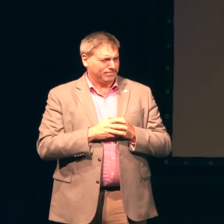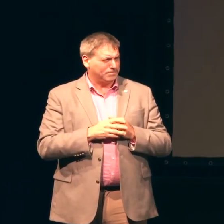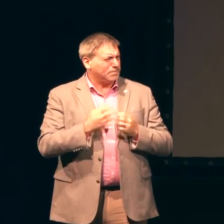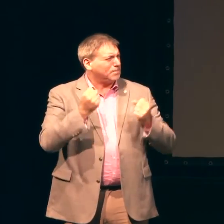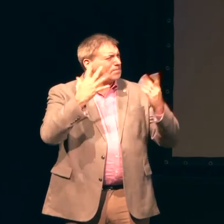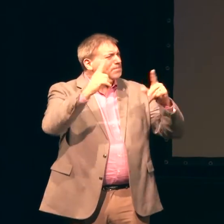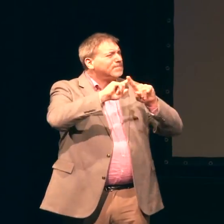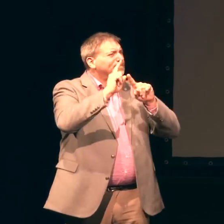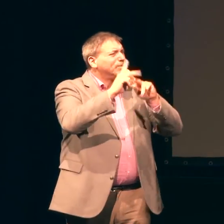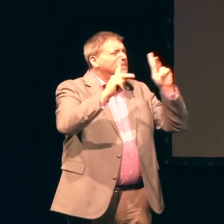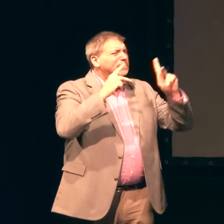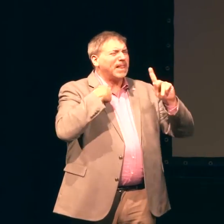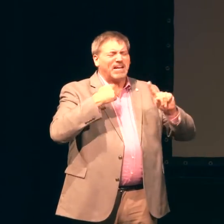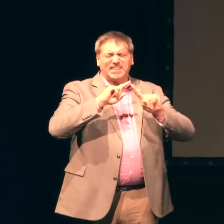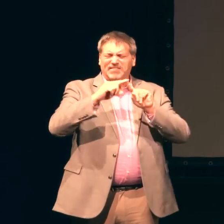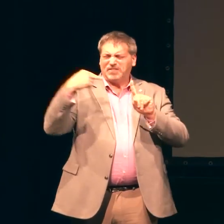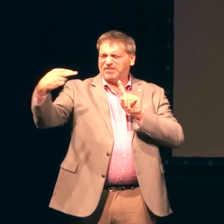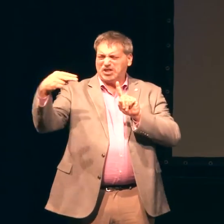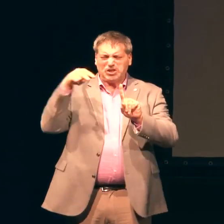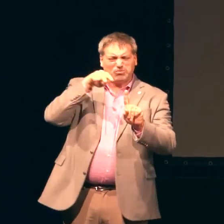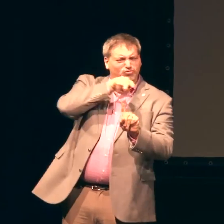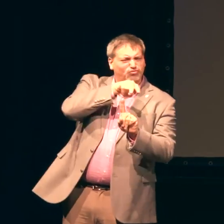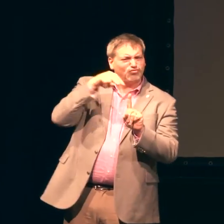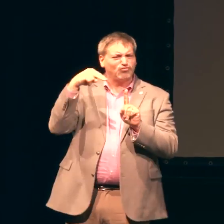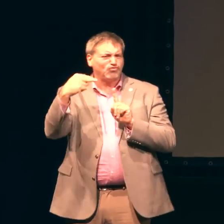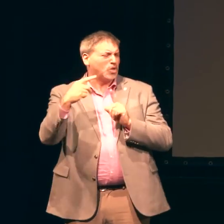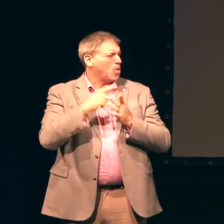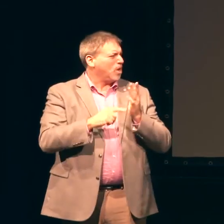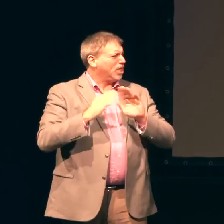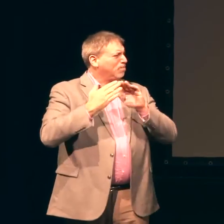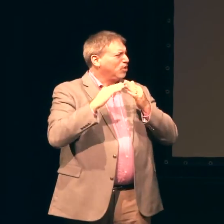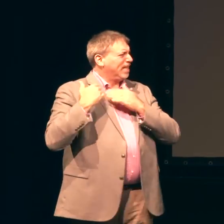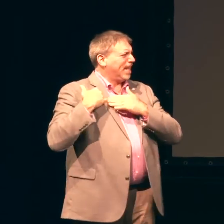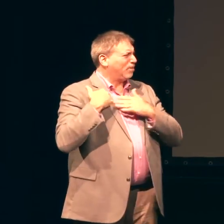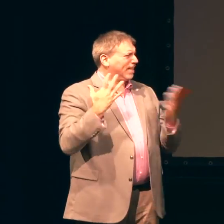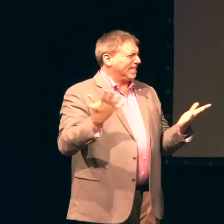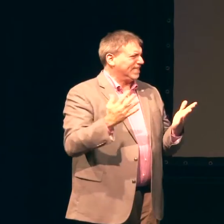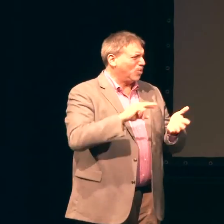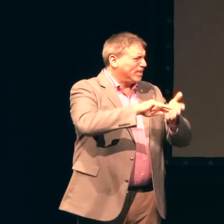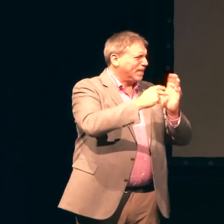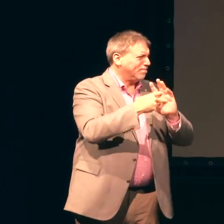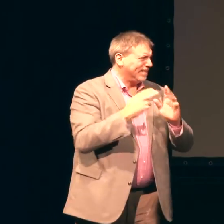mean by community accountability, so many people have various perspectives on what that